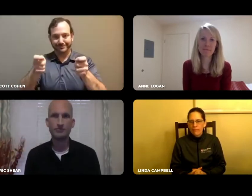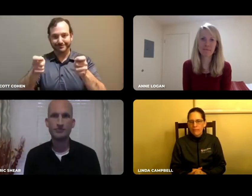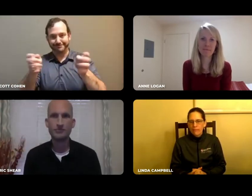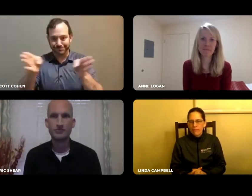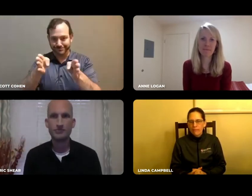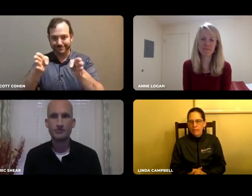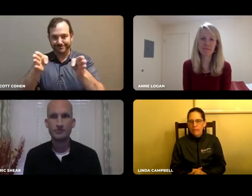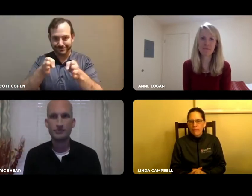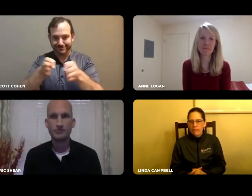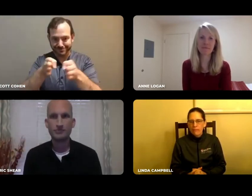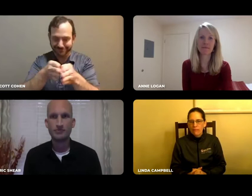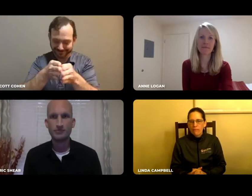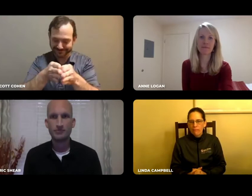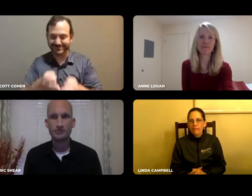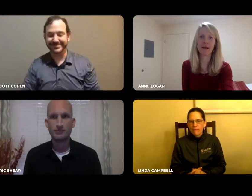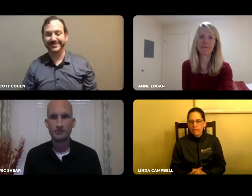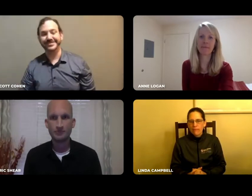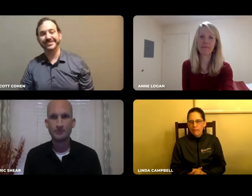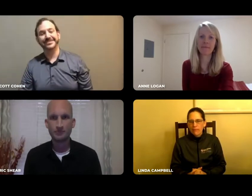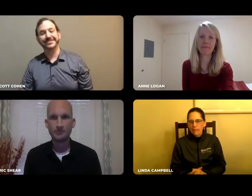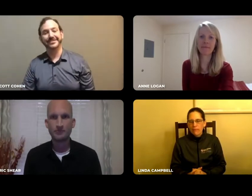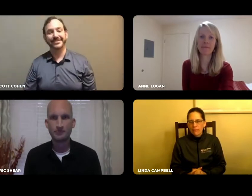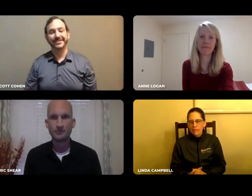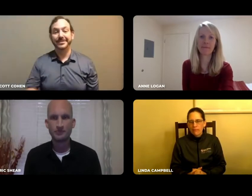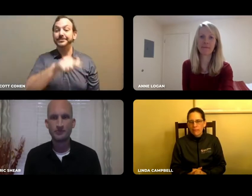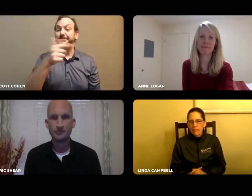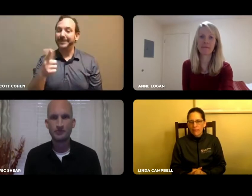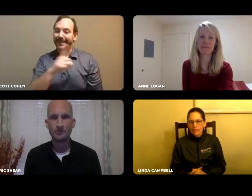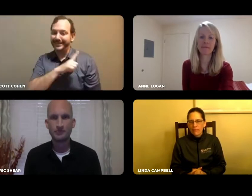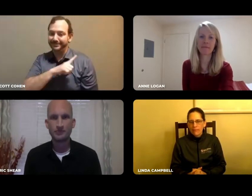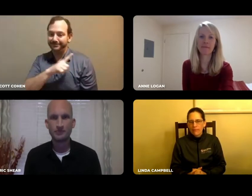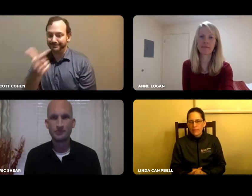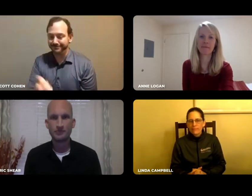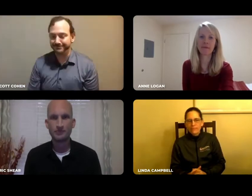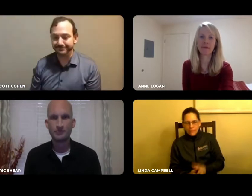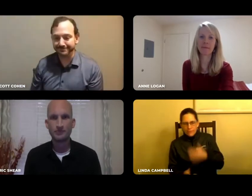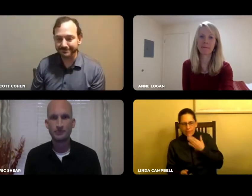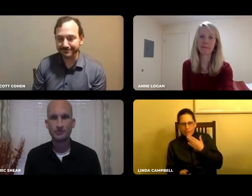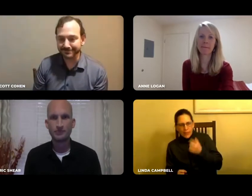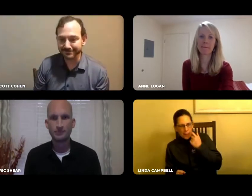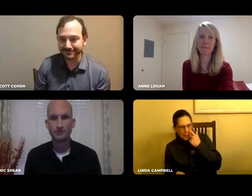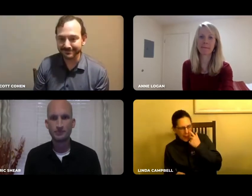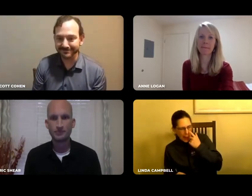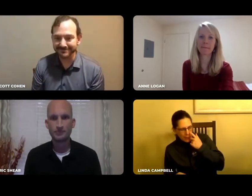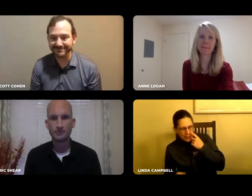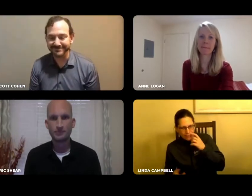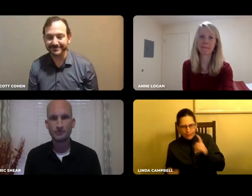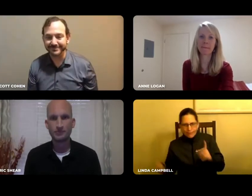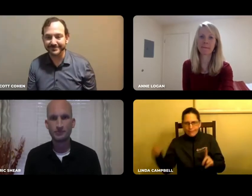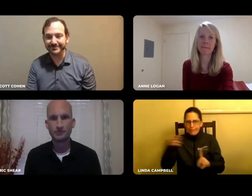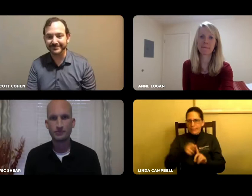But during that way you're narrowing down your options.